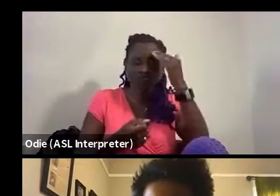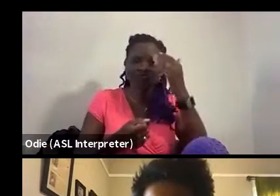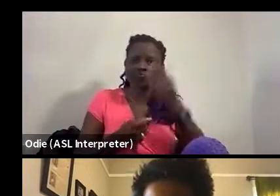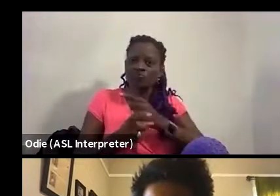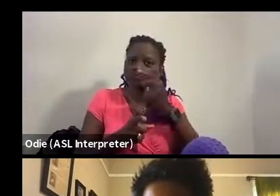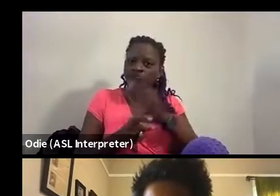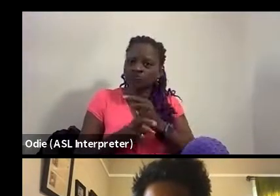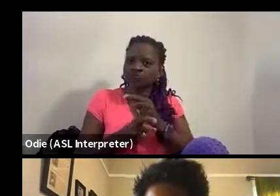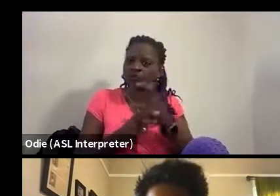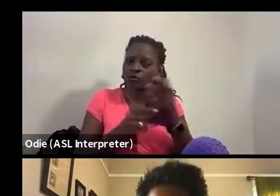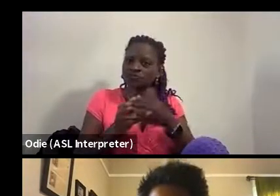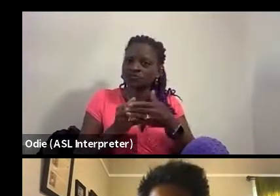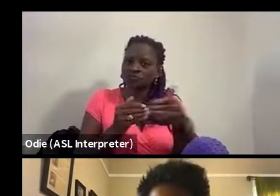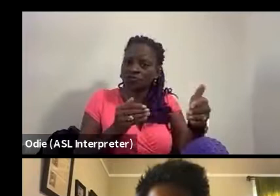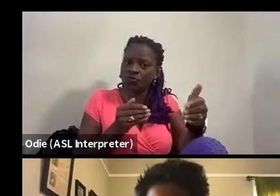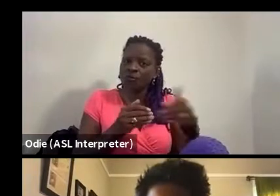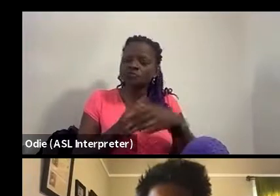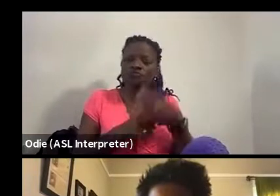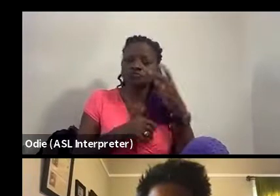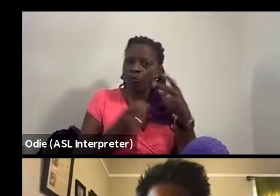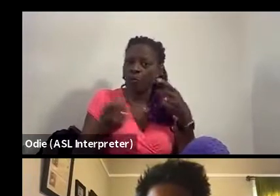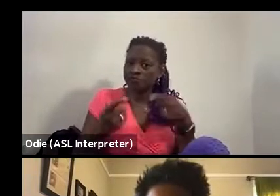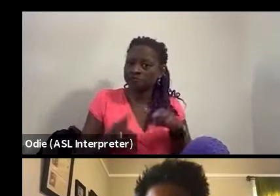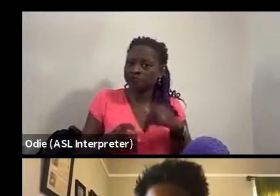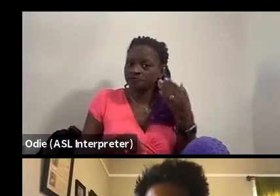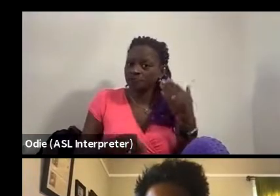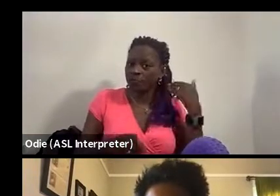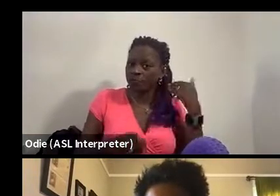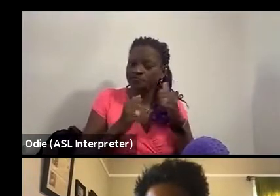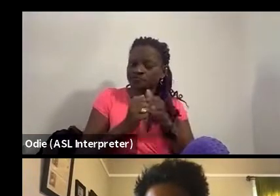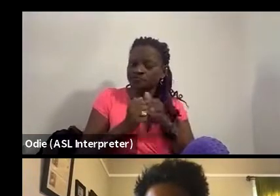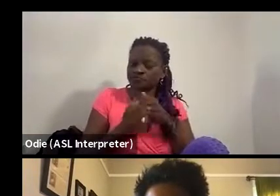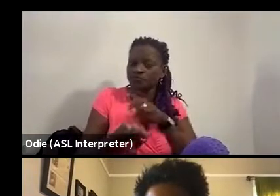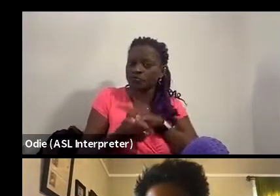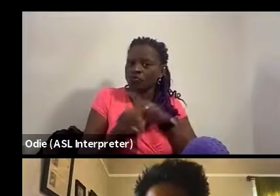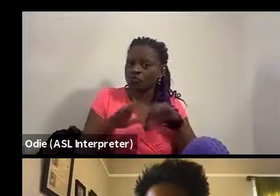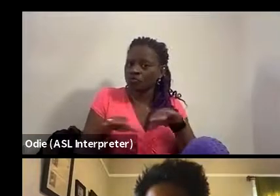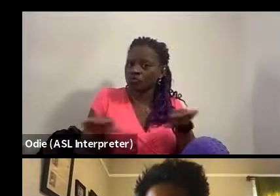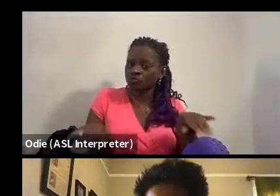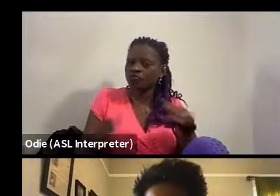We've seen this happen in the past with pediatric vaccines. The same thing has happened with